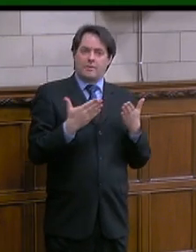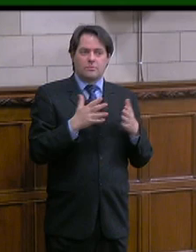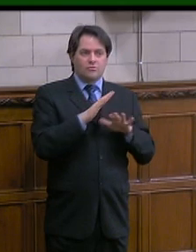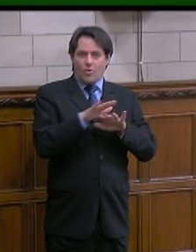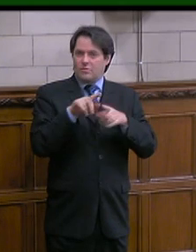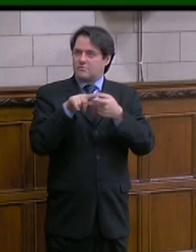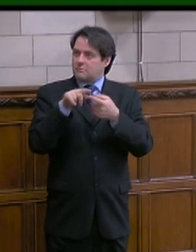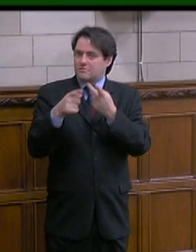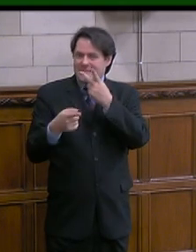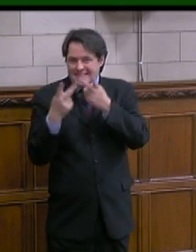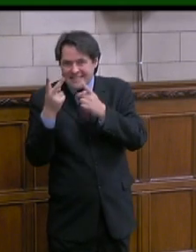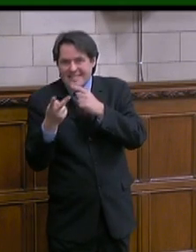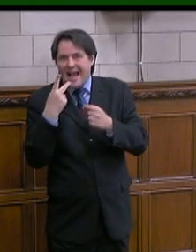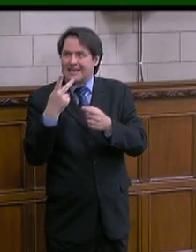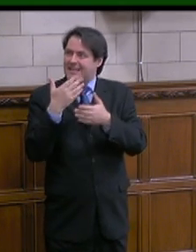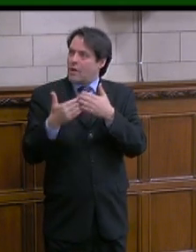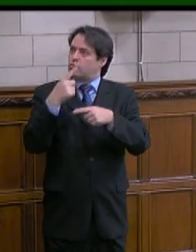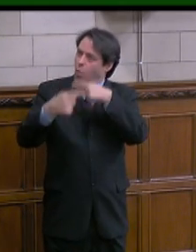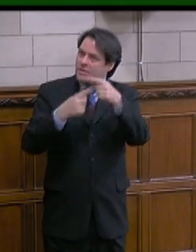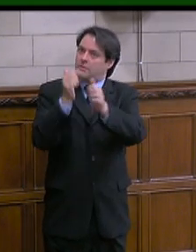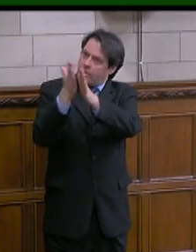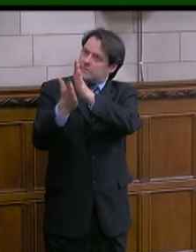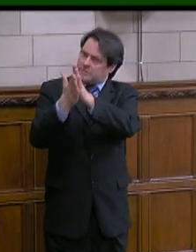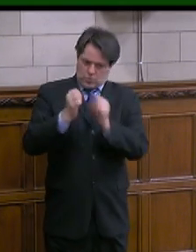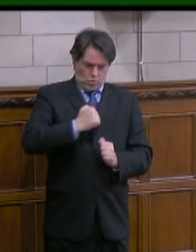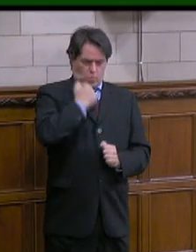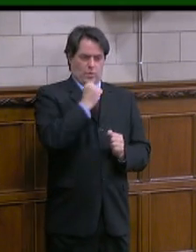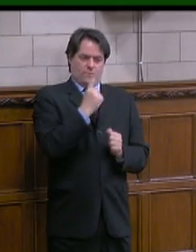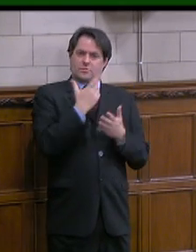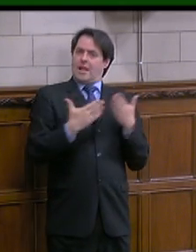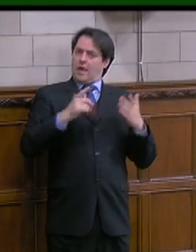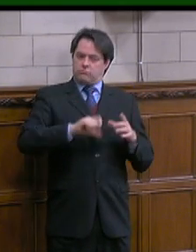just in their second language.